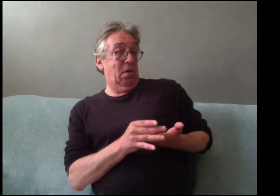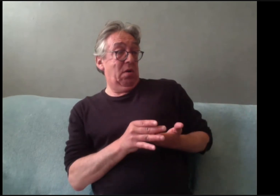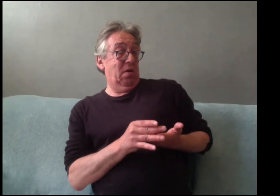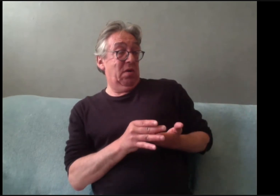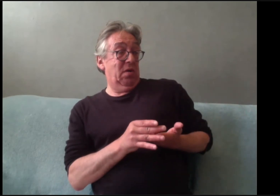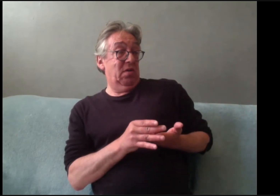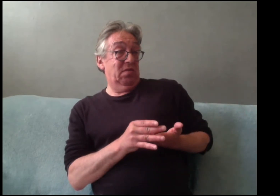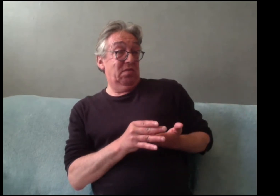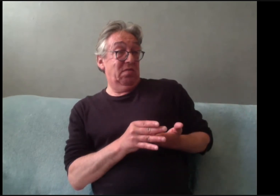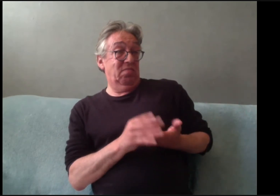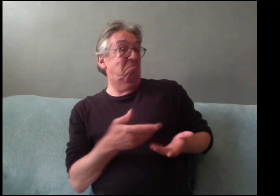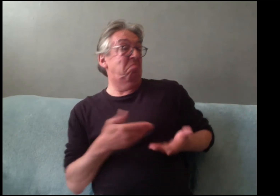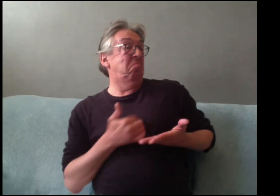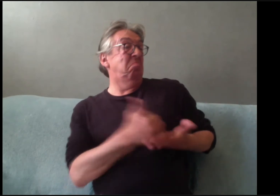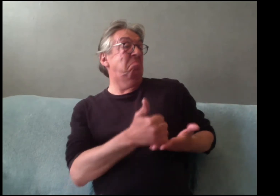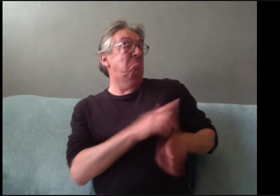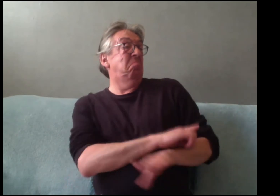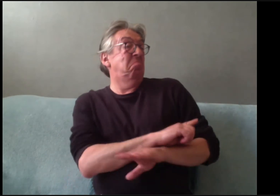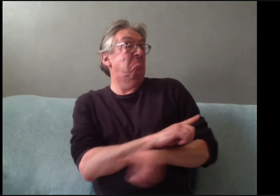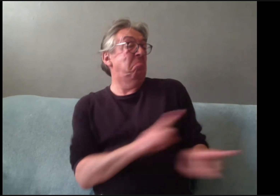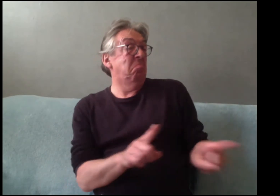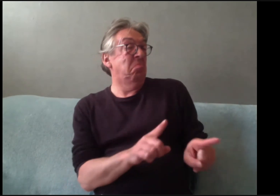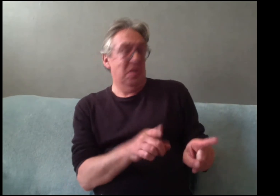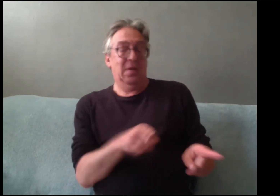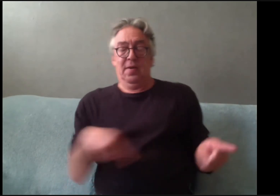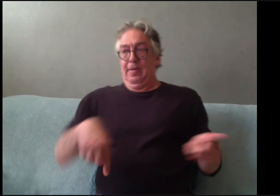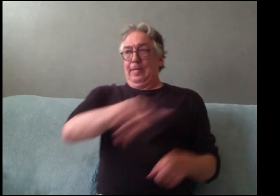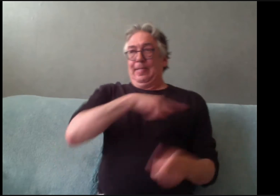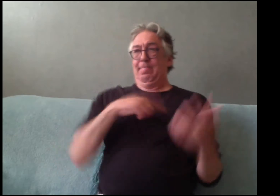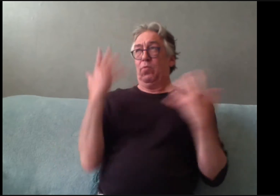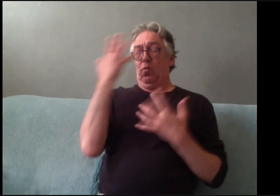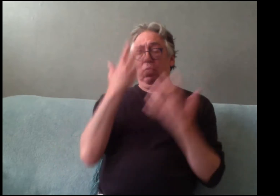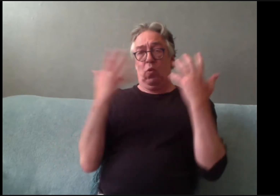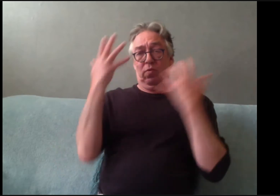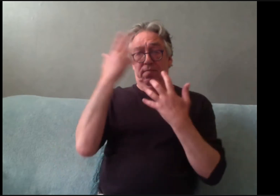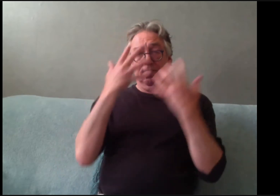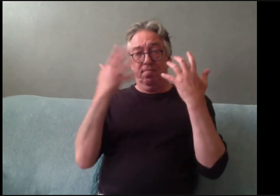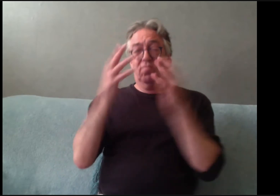And we have more concerns about educational continuity